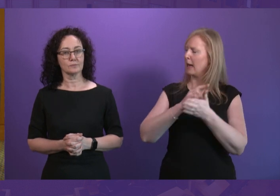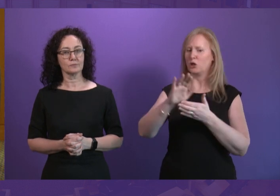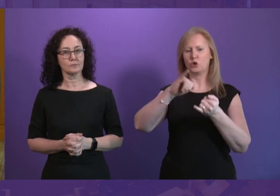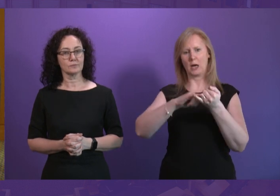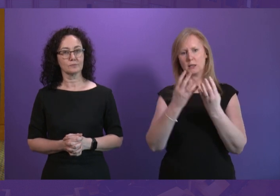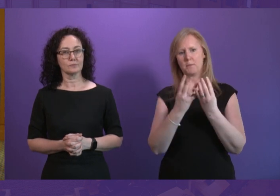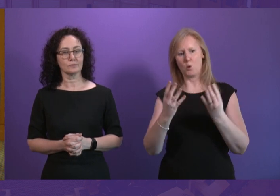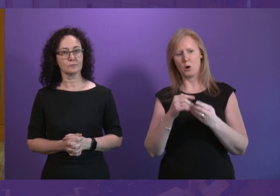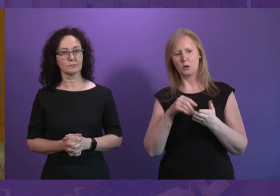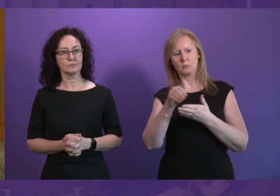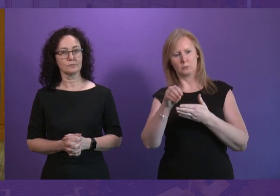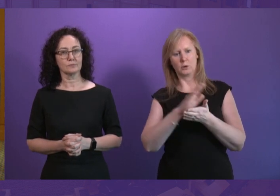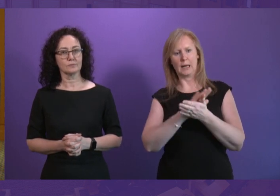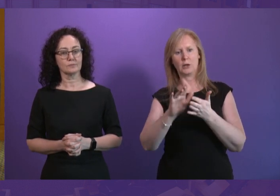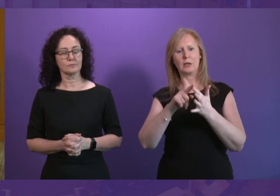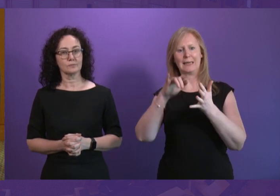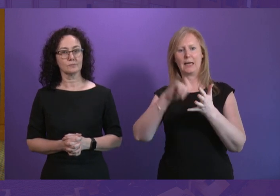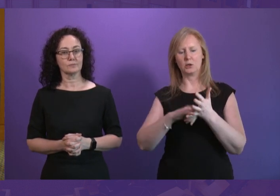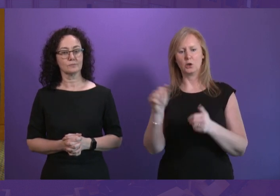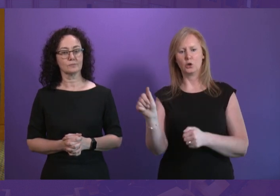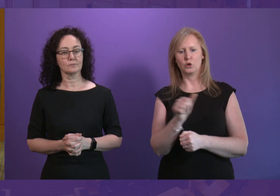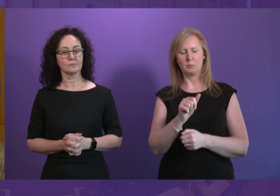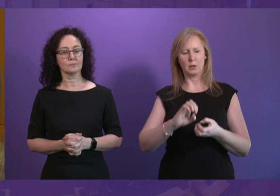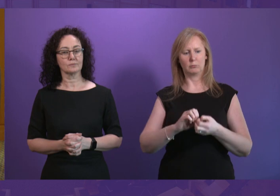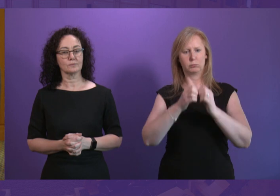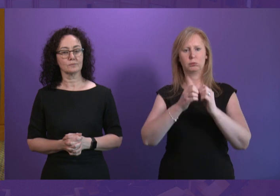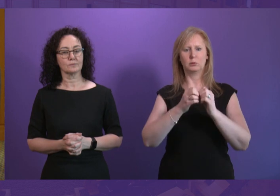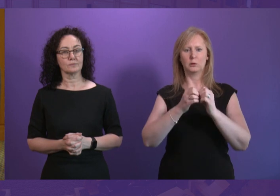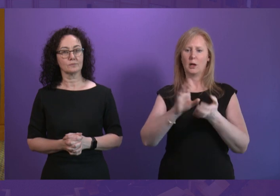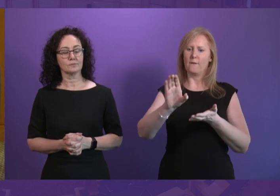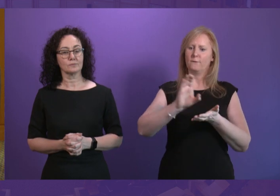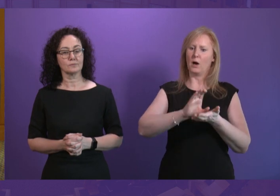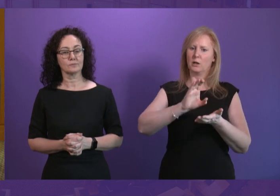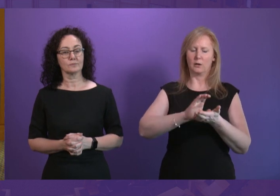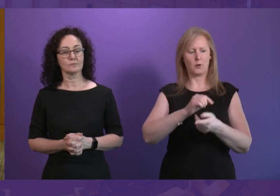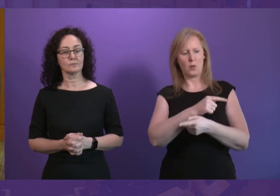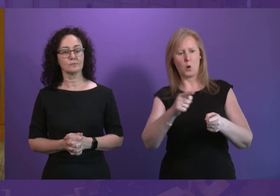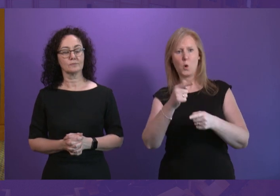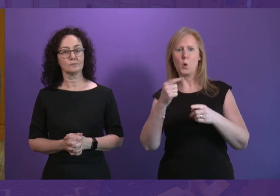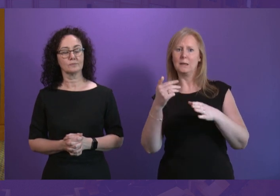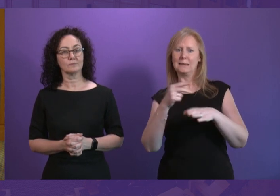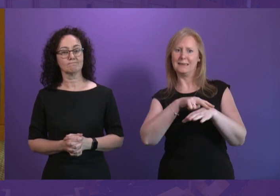to HES should be used to create a special fund for HES staff, who cannot afford to be